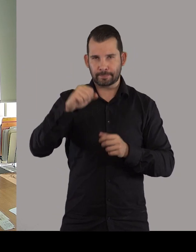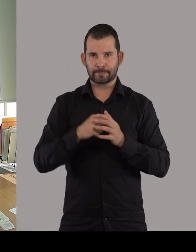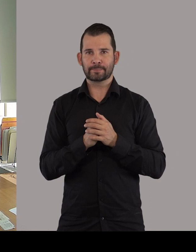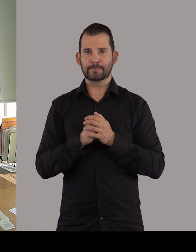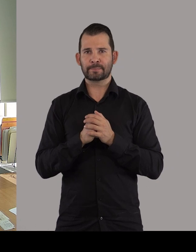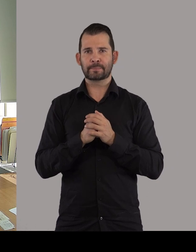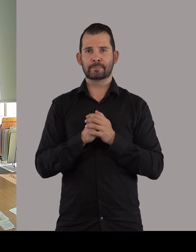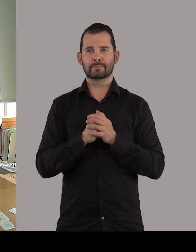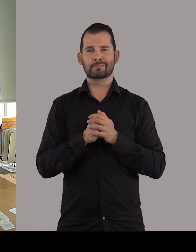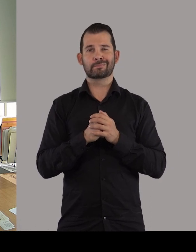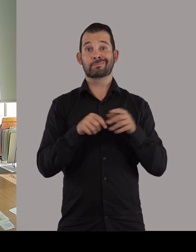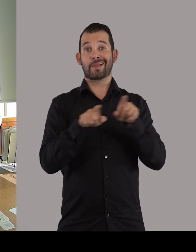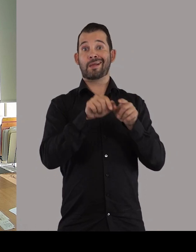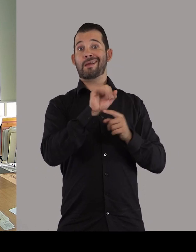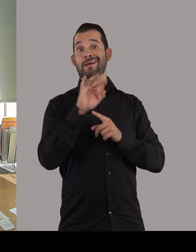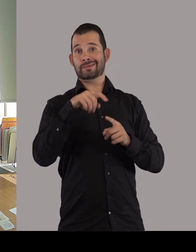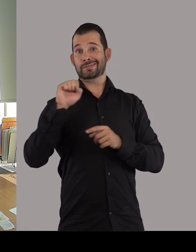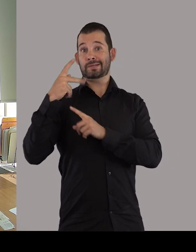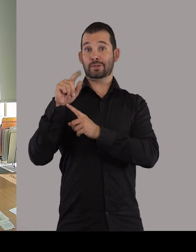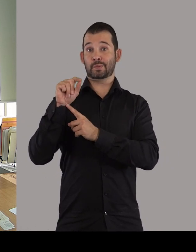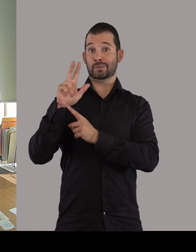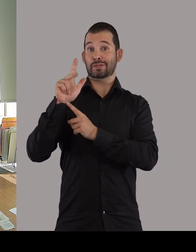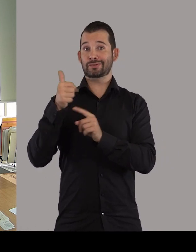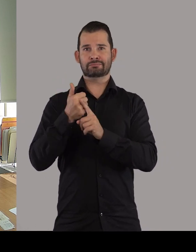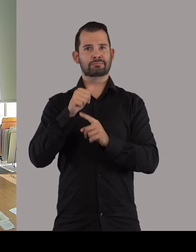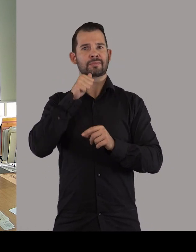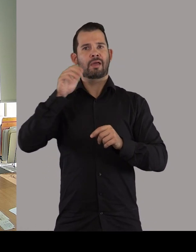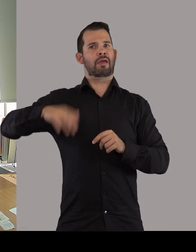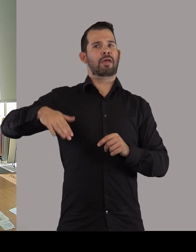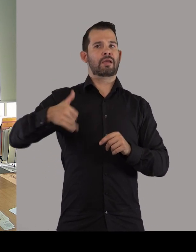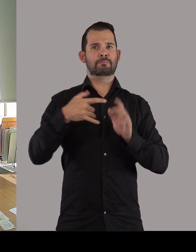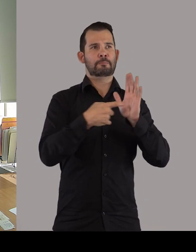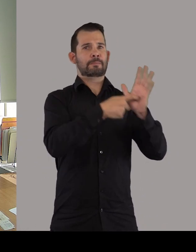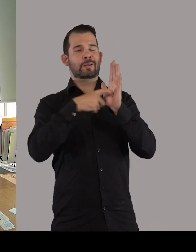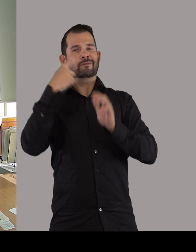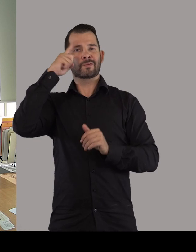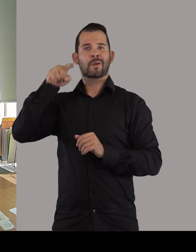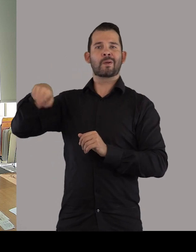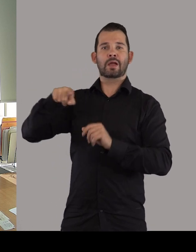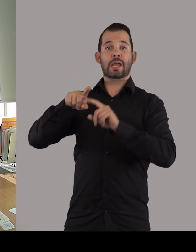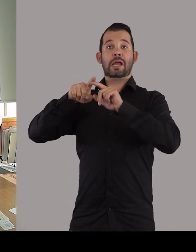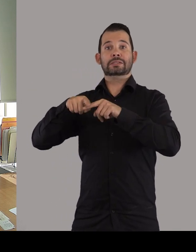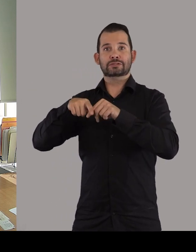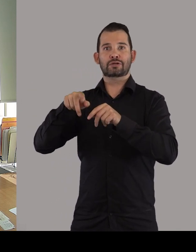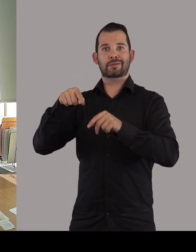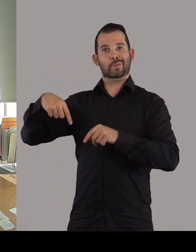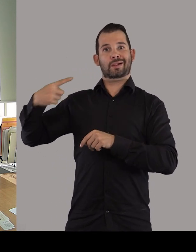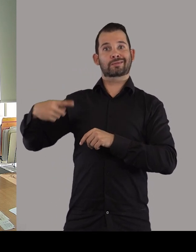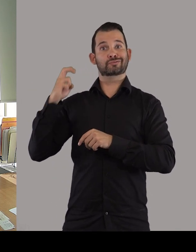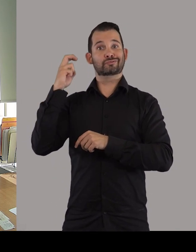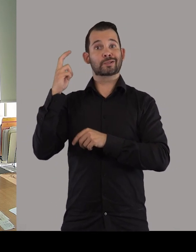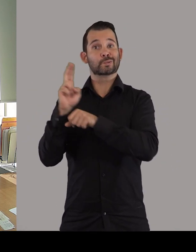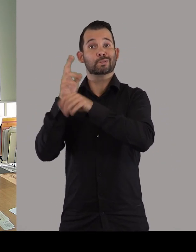As of September 2023, it is not yet mandatory for conditional Wheel-Trans users to take